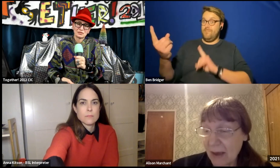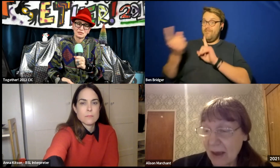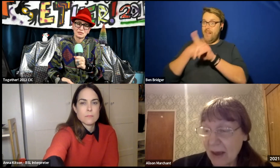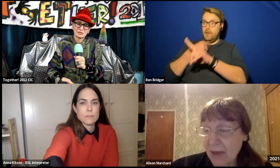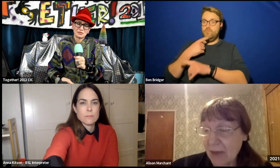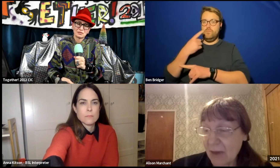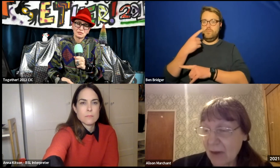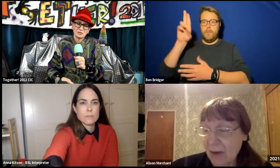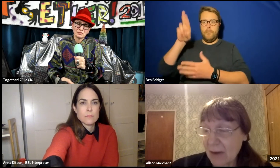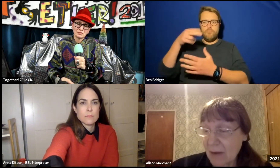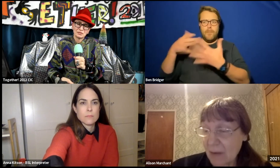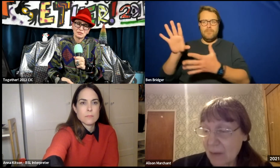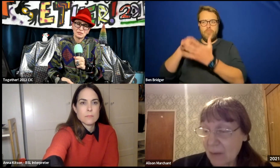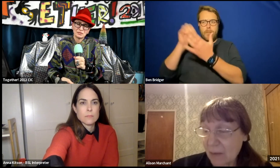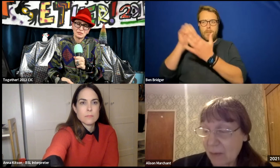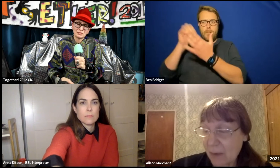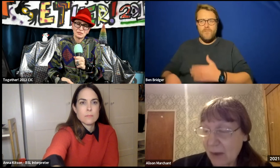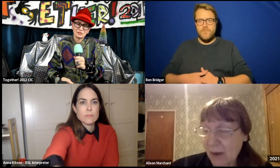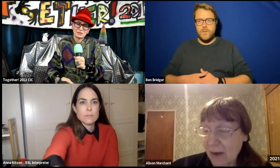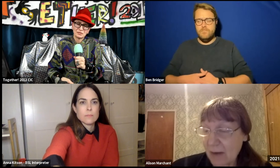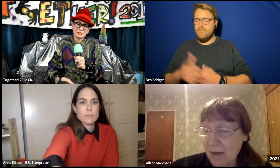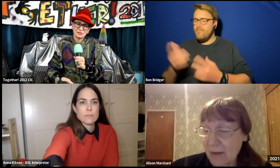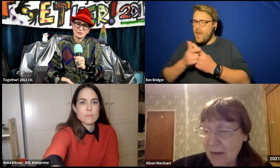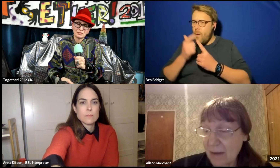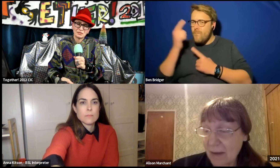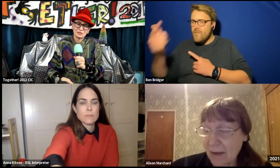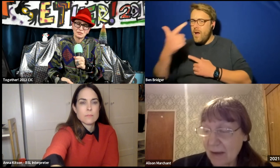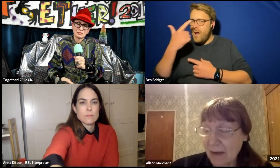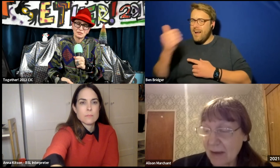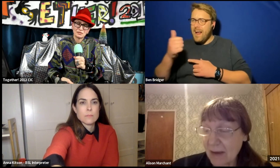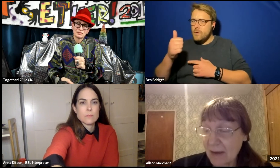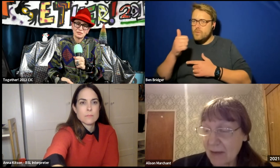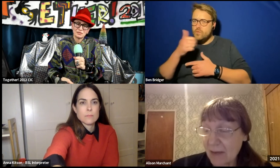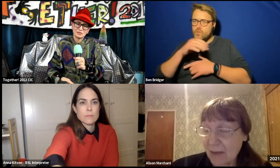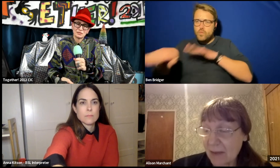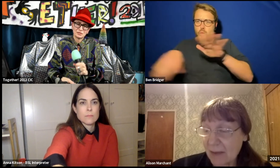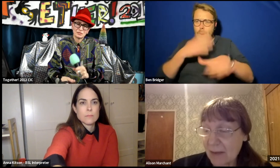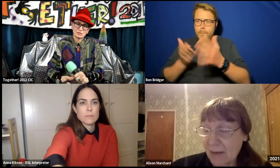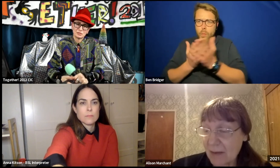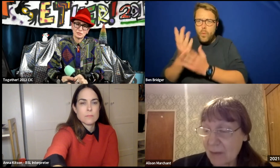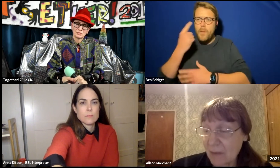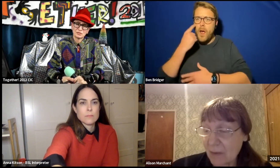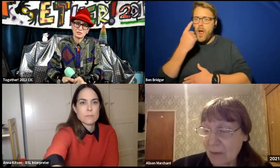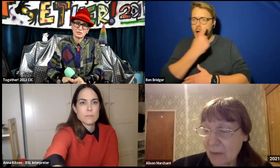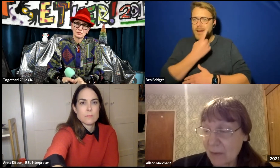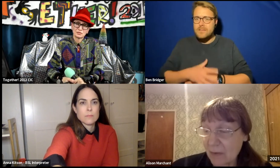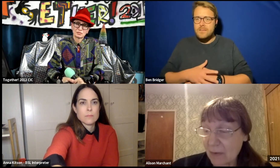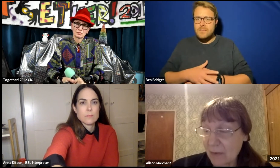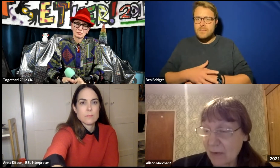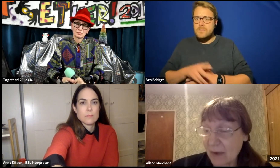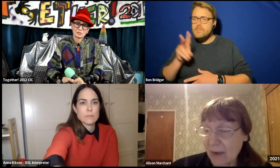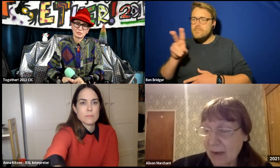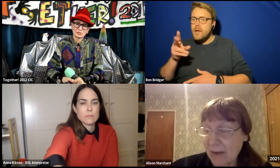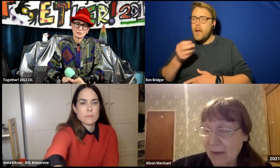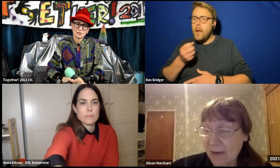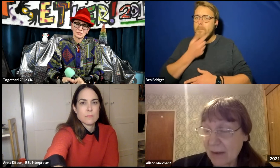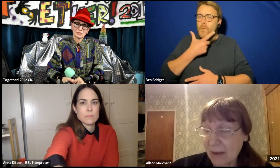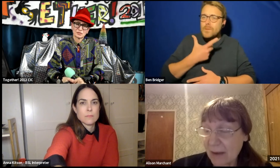How far can it swim through my eyes In a gaze of tenderness, amusement, and regret